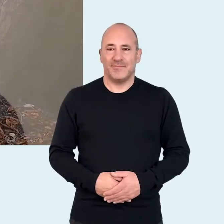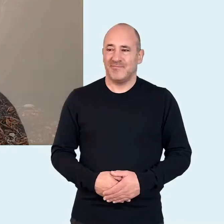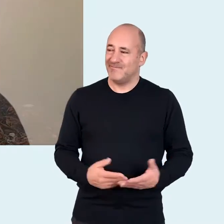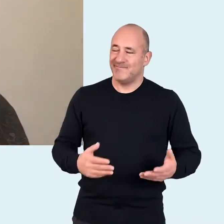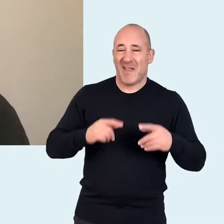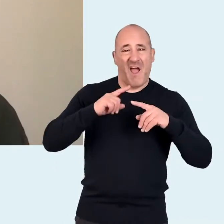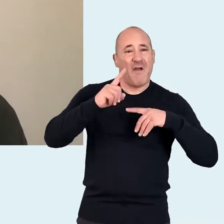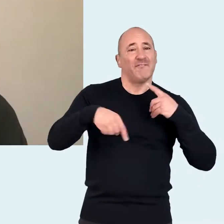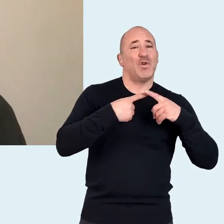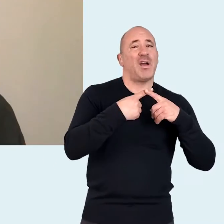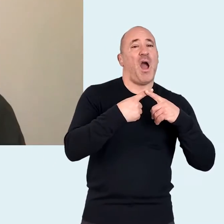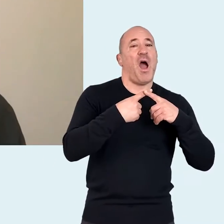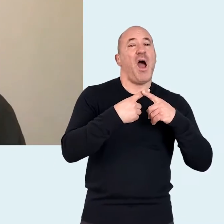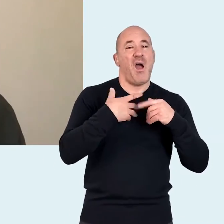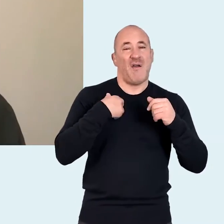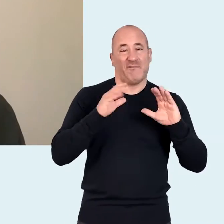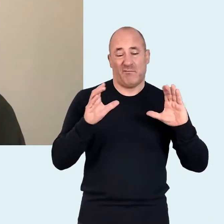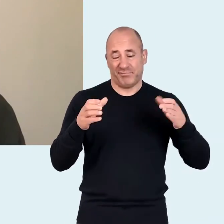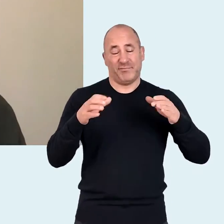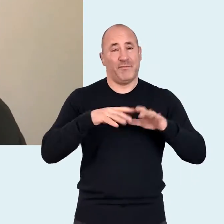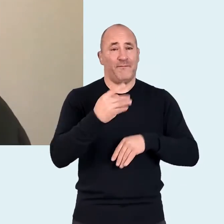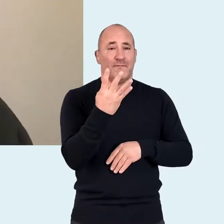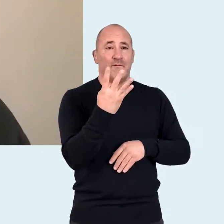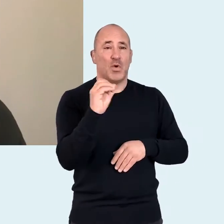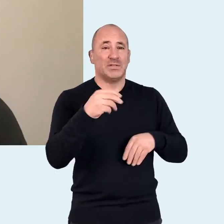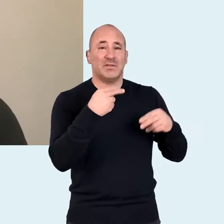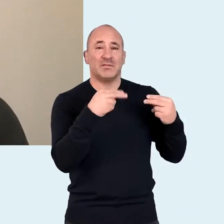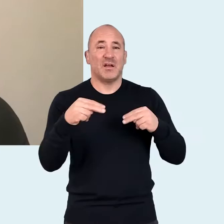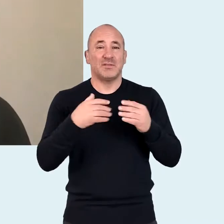Every year, you know, we have a company of 40 dancers. So every year we welcome them